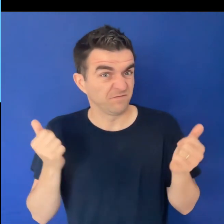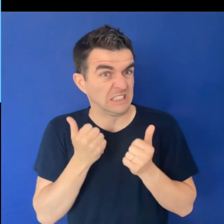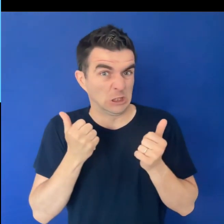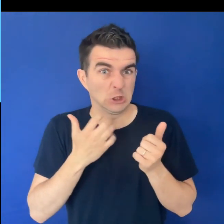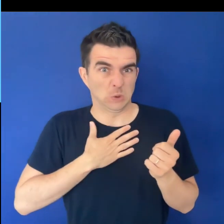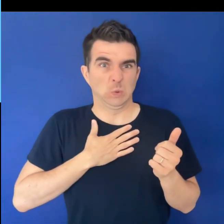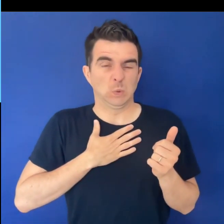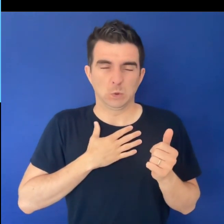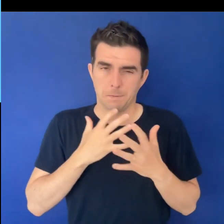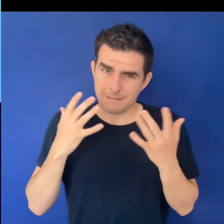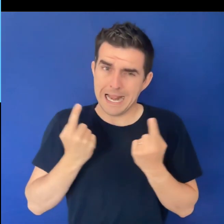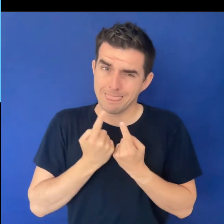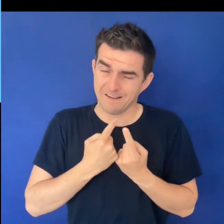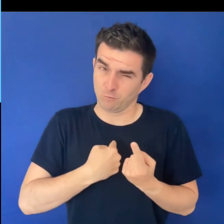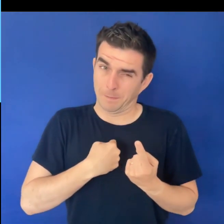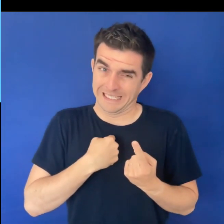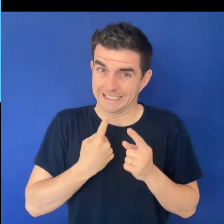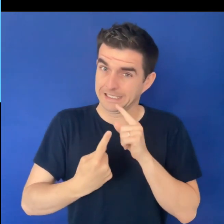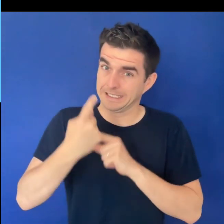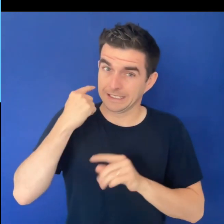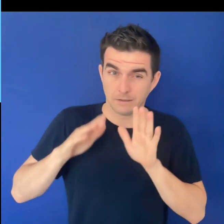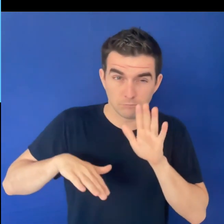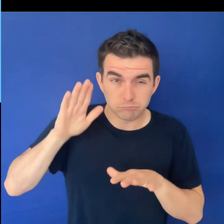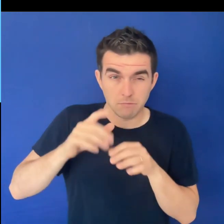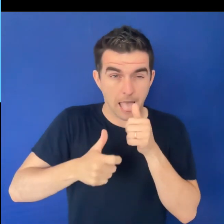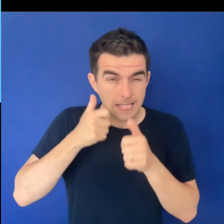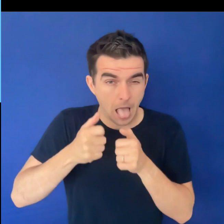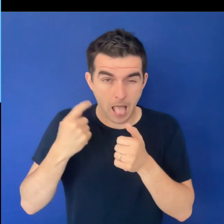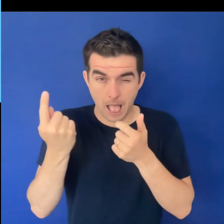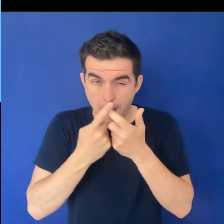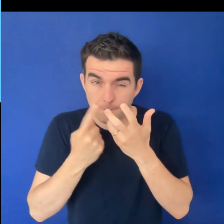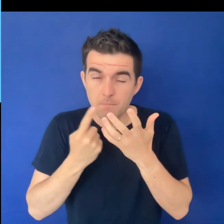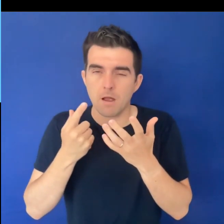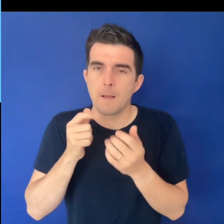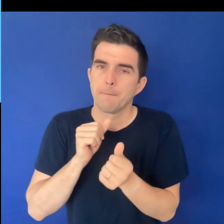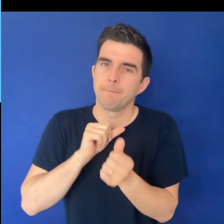pretty big thing for me because, growing up, video games had been the best way for me to